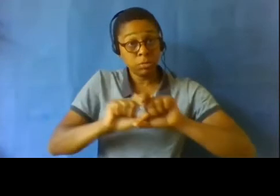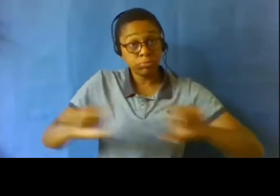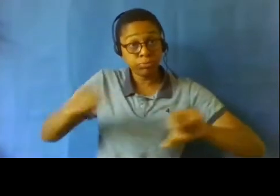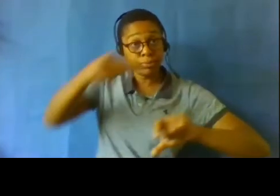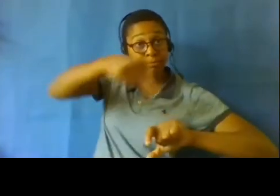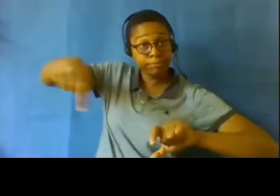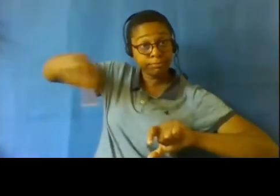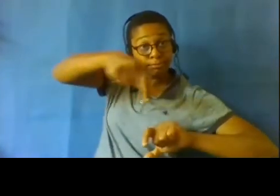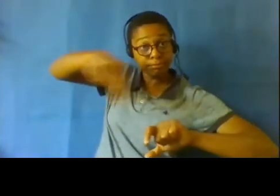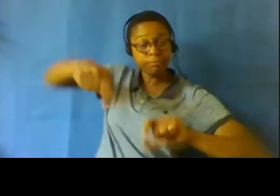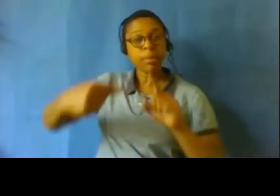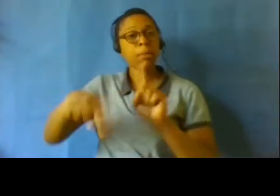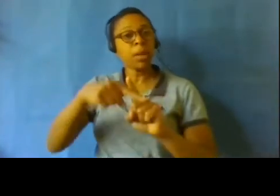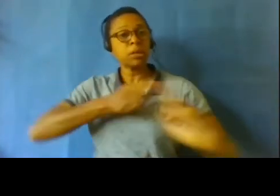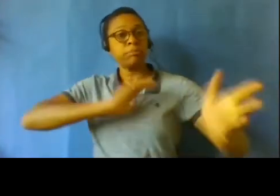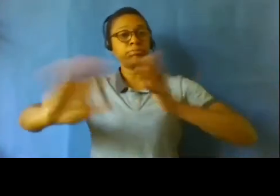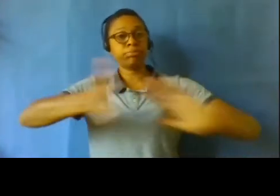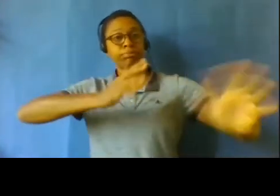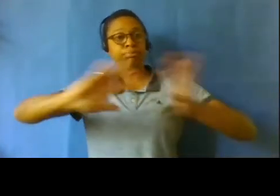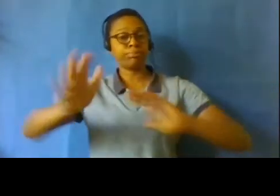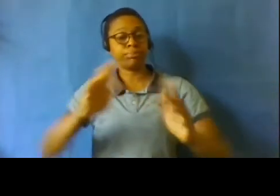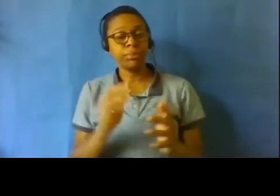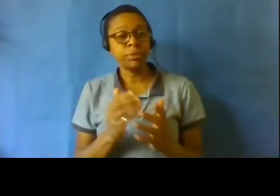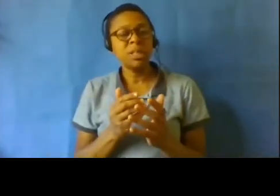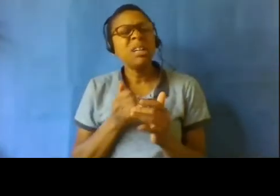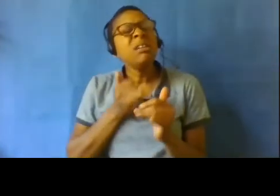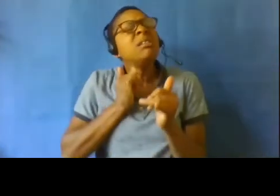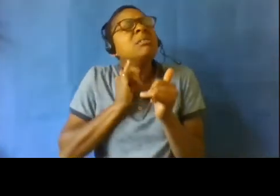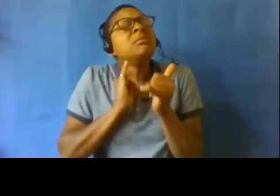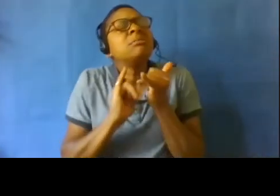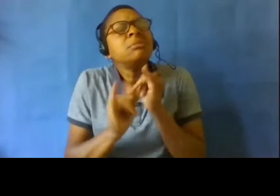when captioning is sometimes unreliable the discussion will be transcribed in a